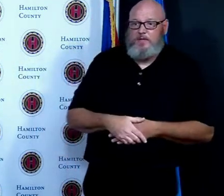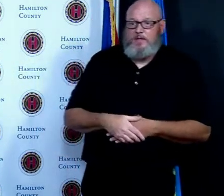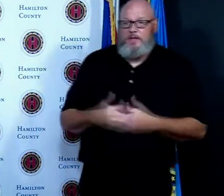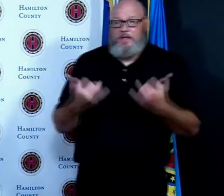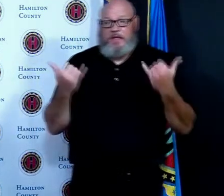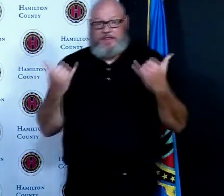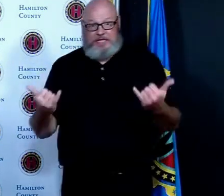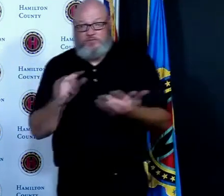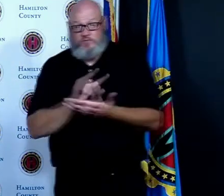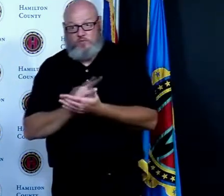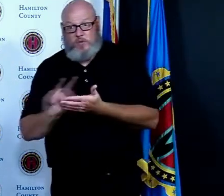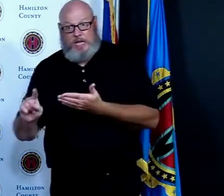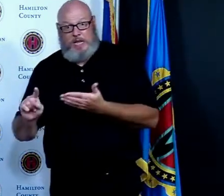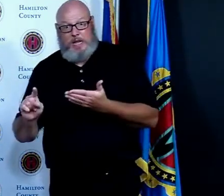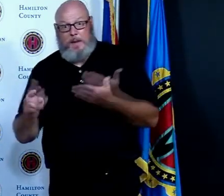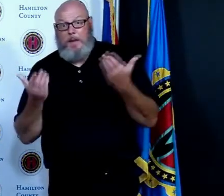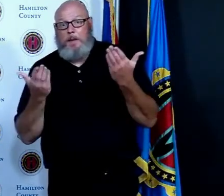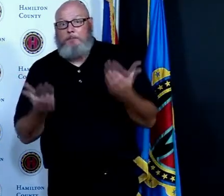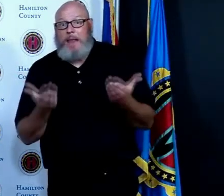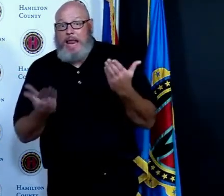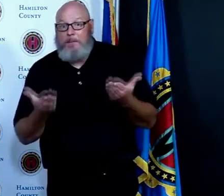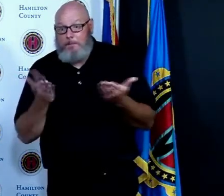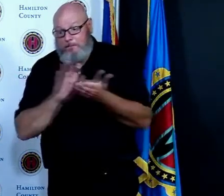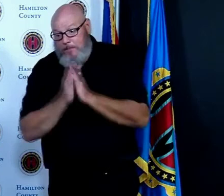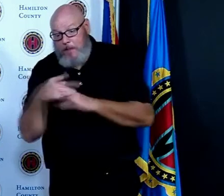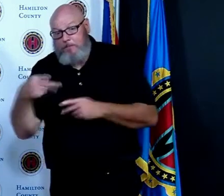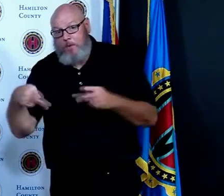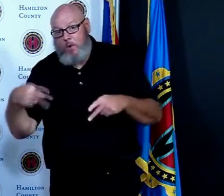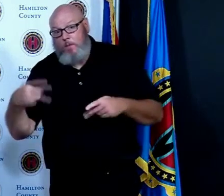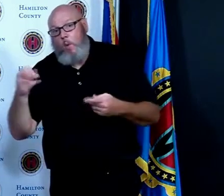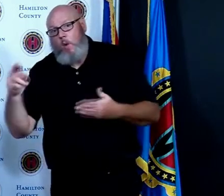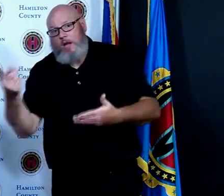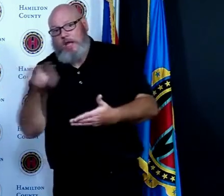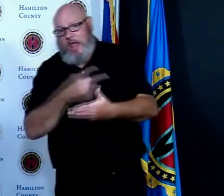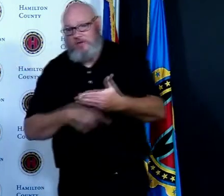we are currently on it's inevitable that we will eventually turn purple here in Hamilton County